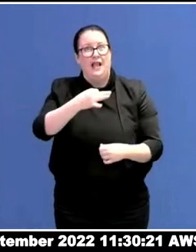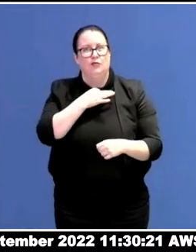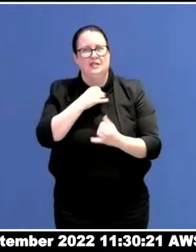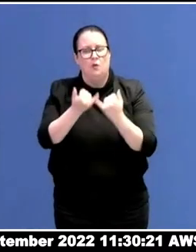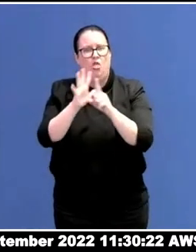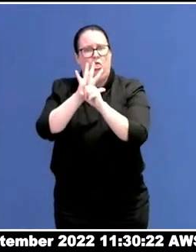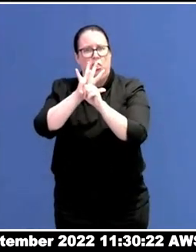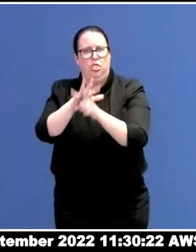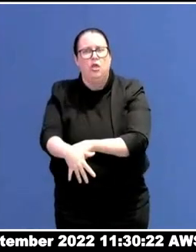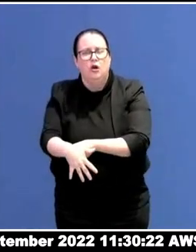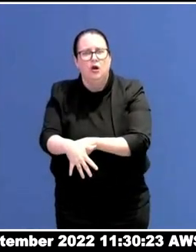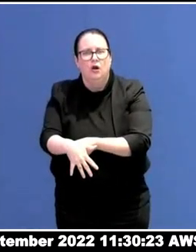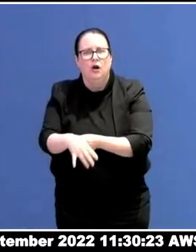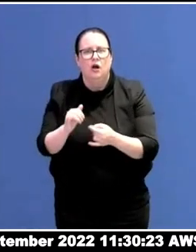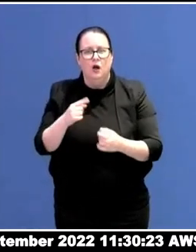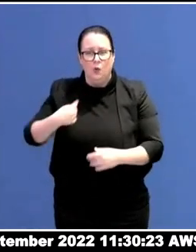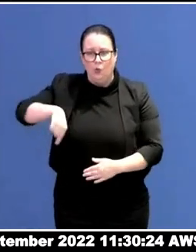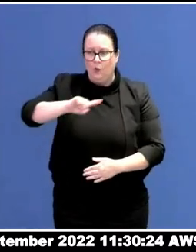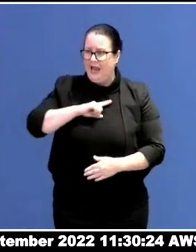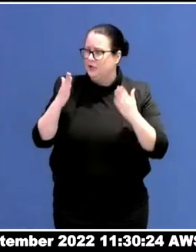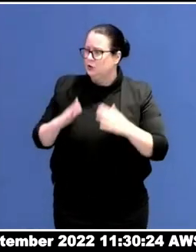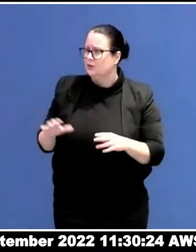to the very fundamentals that we should all have as human beings in this world.